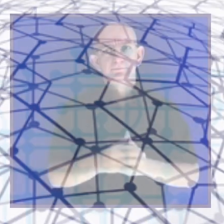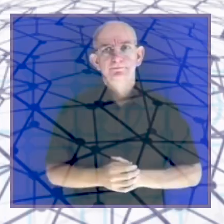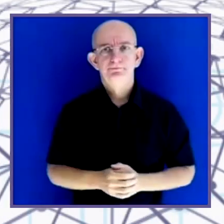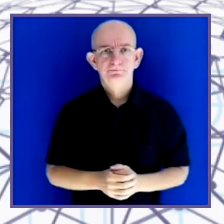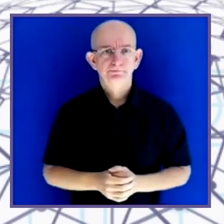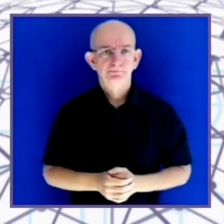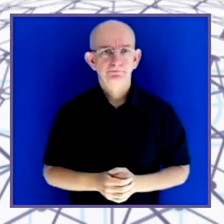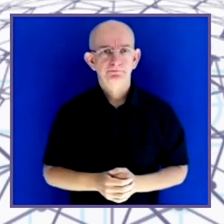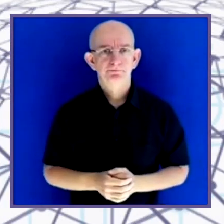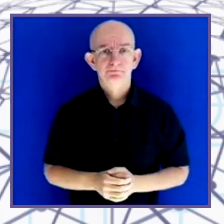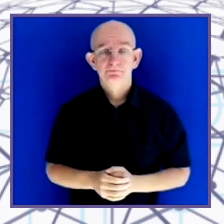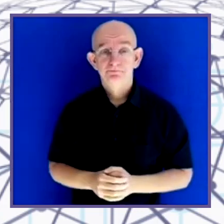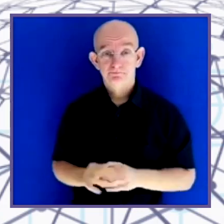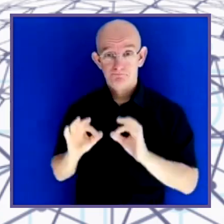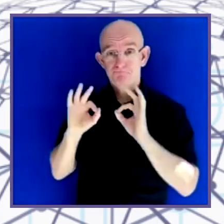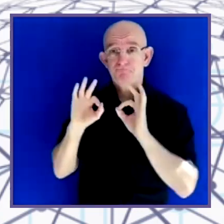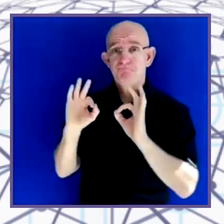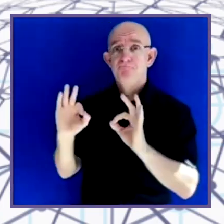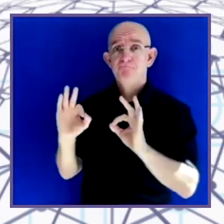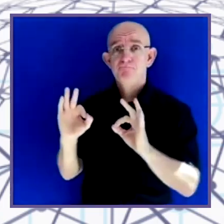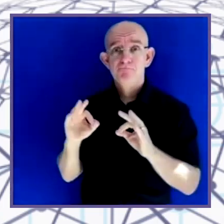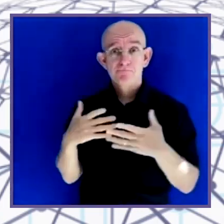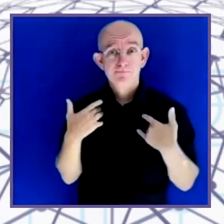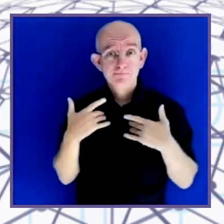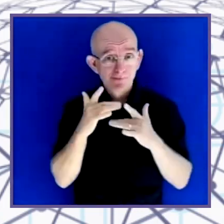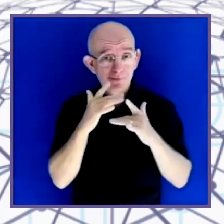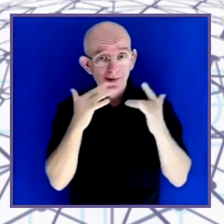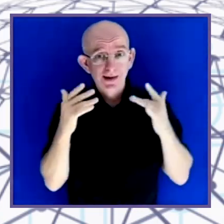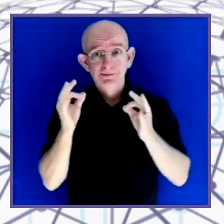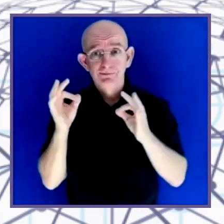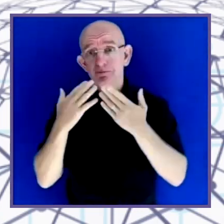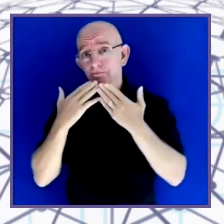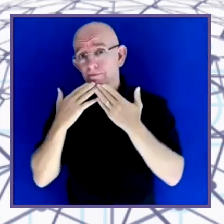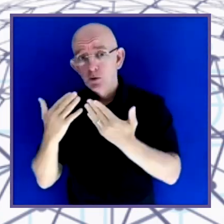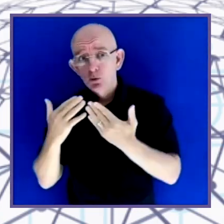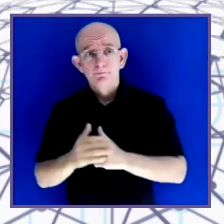Thanks very much. That was great. And we've got a little follow on response or remark to that from